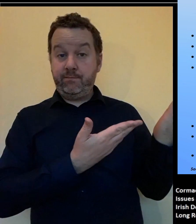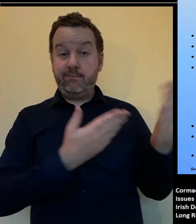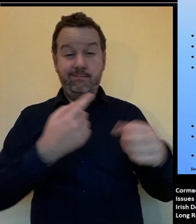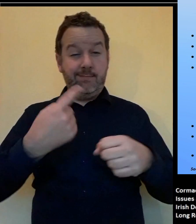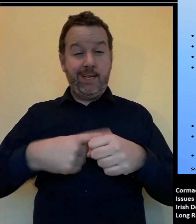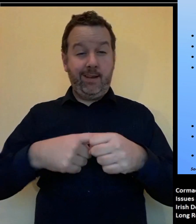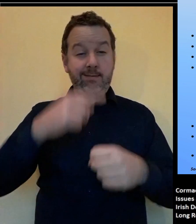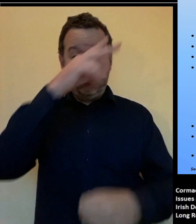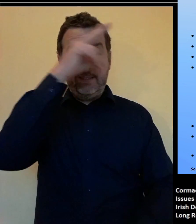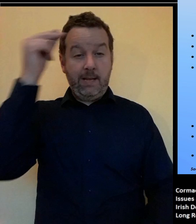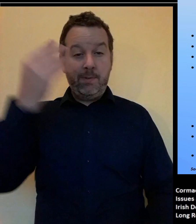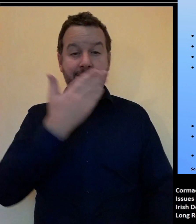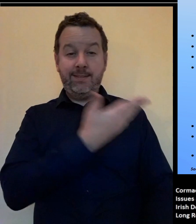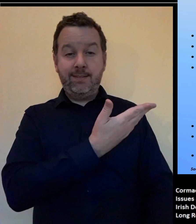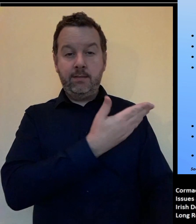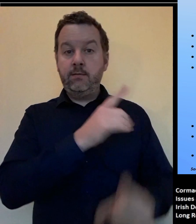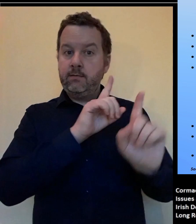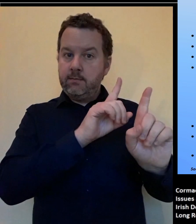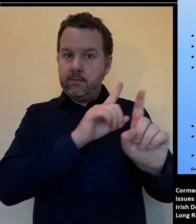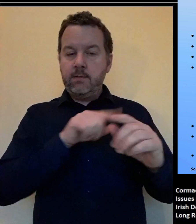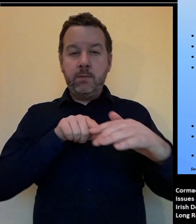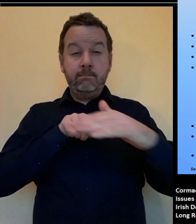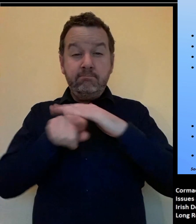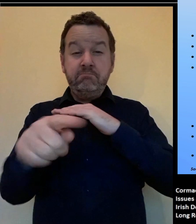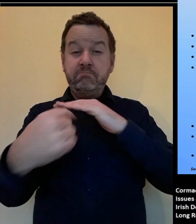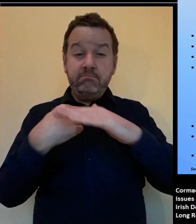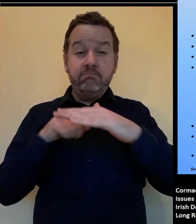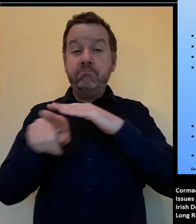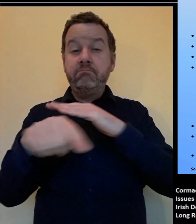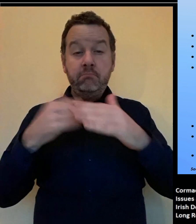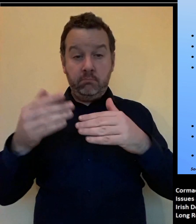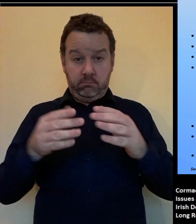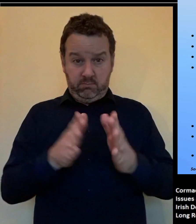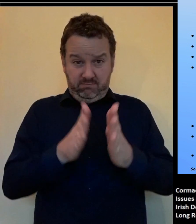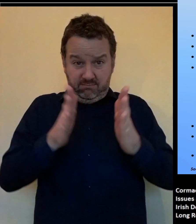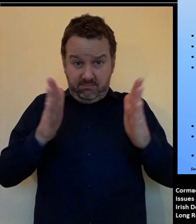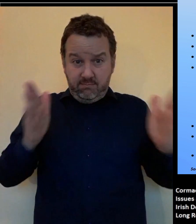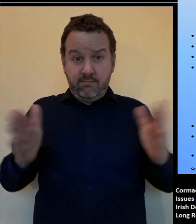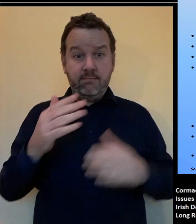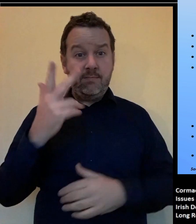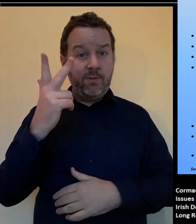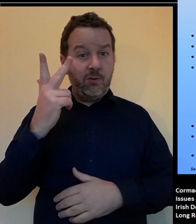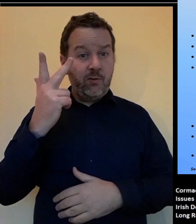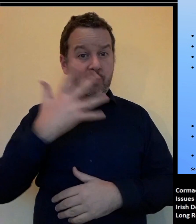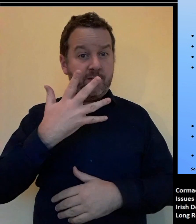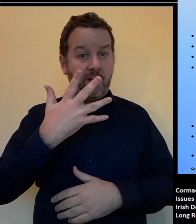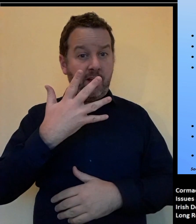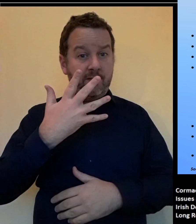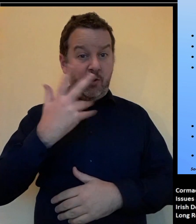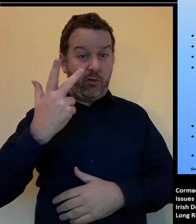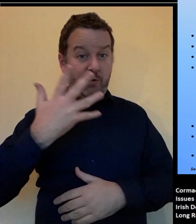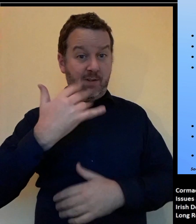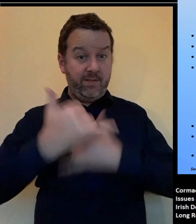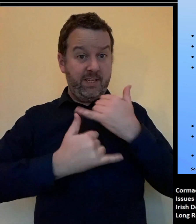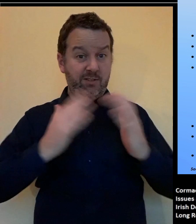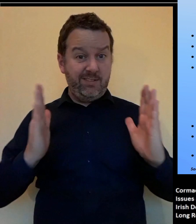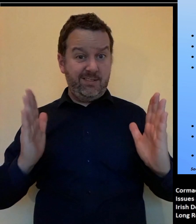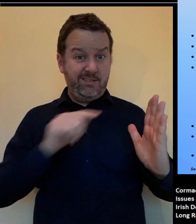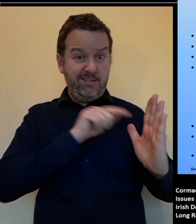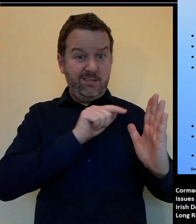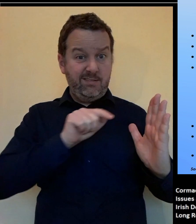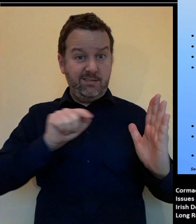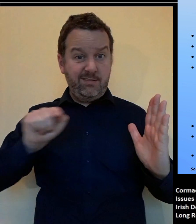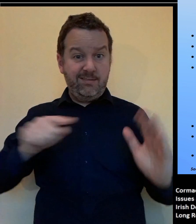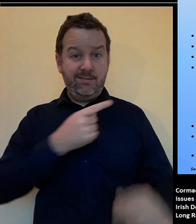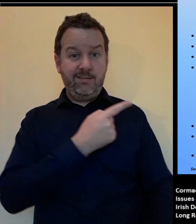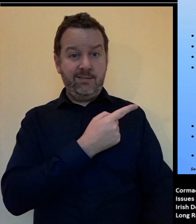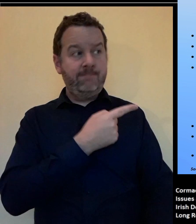Here is another example - this time the admissions take place over a period of 35 years.